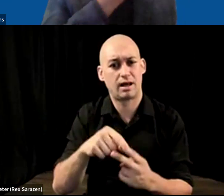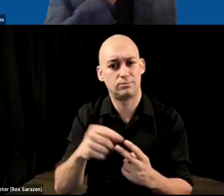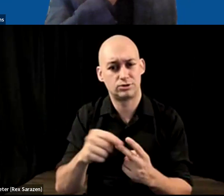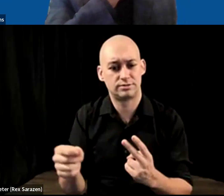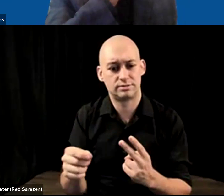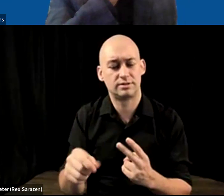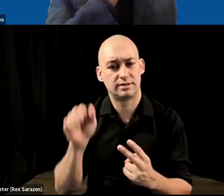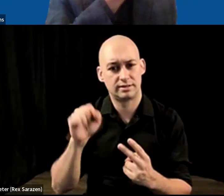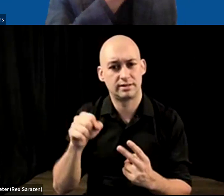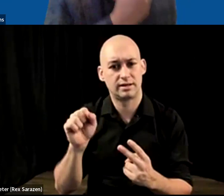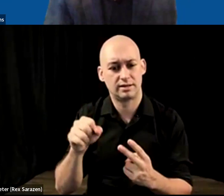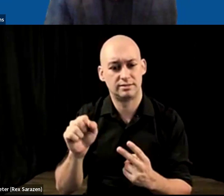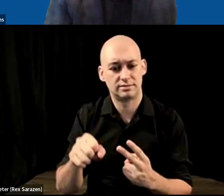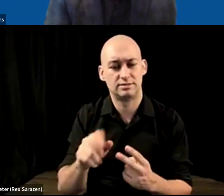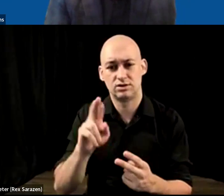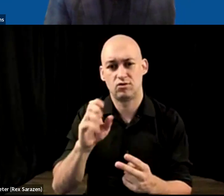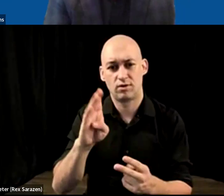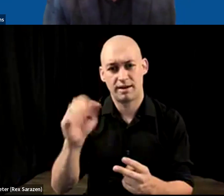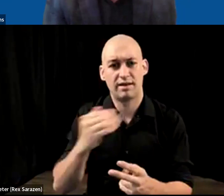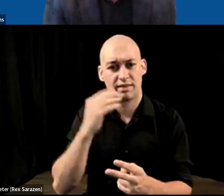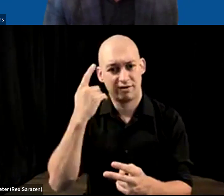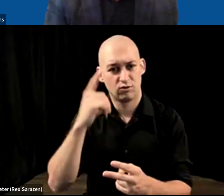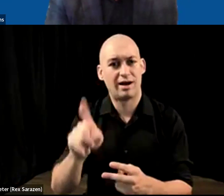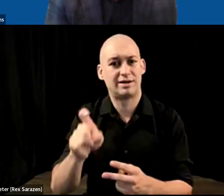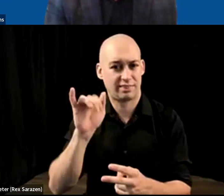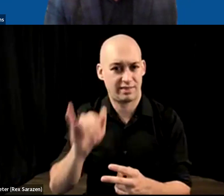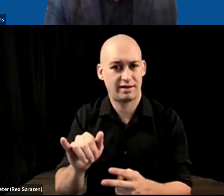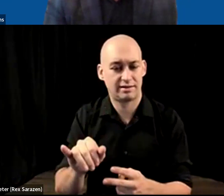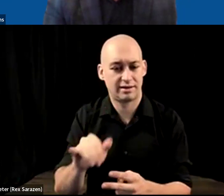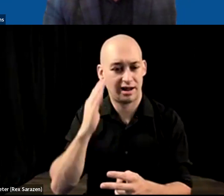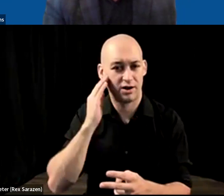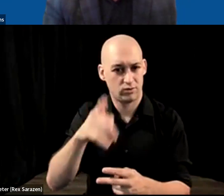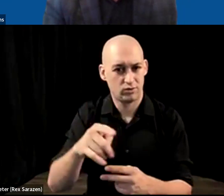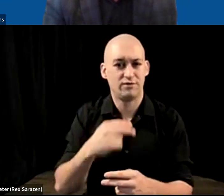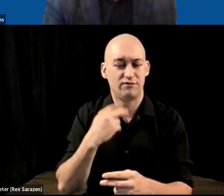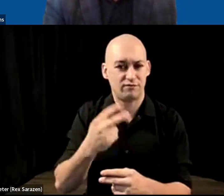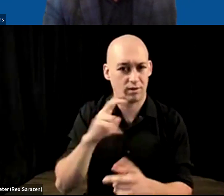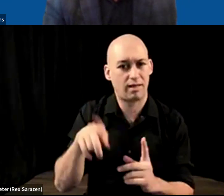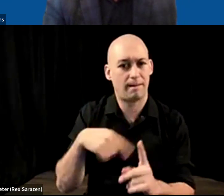Yeah, I mean, Rebecca. Thank you for asking the question. I know you've been vocal about separate